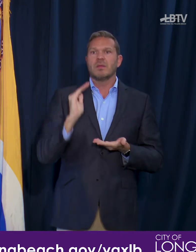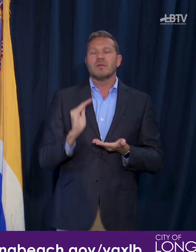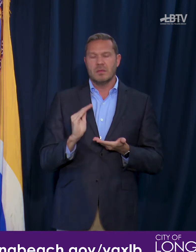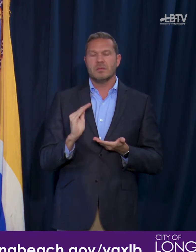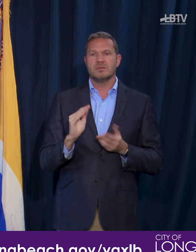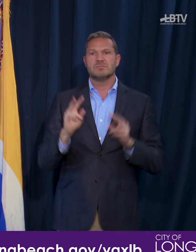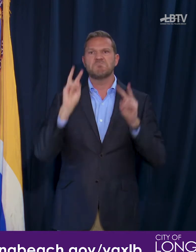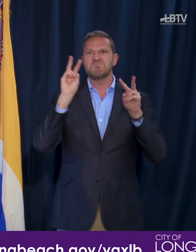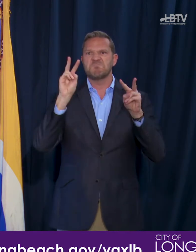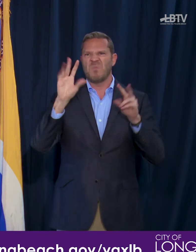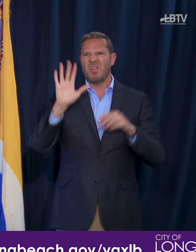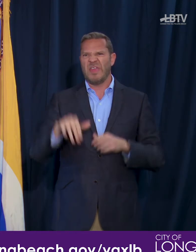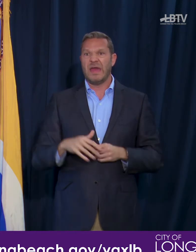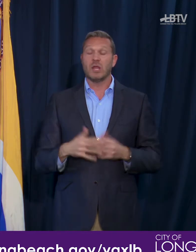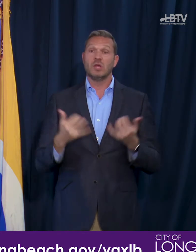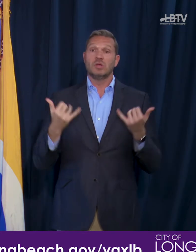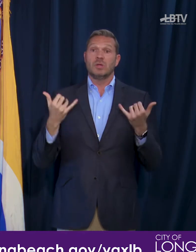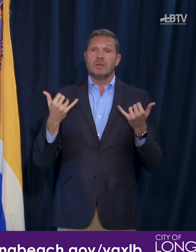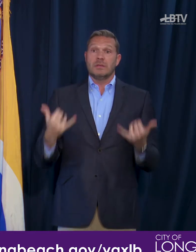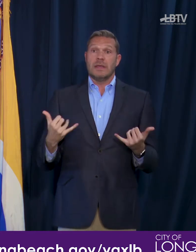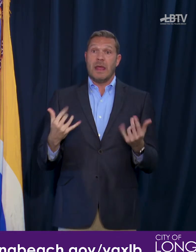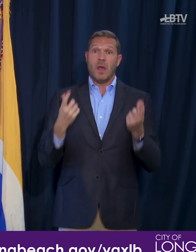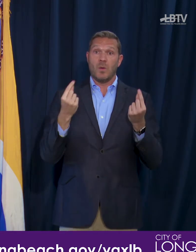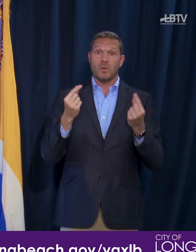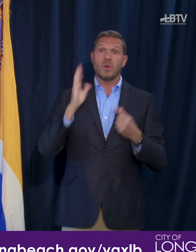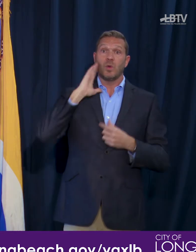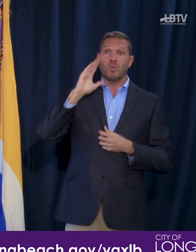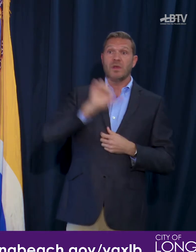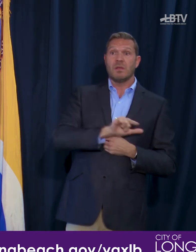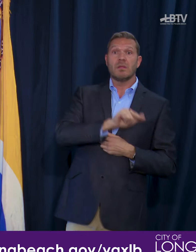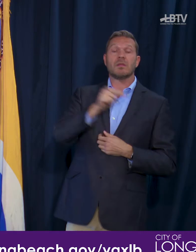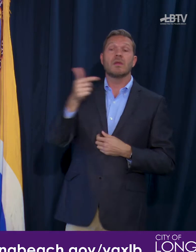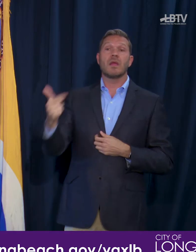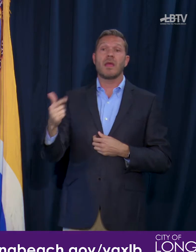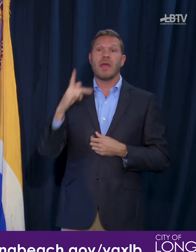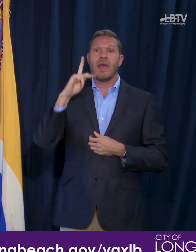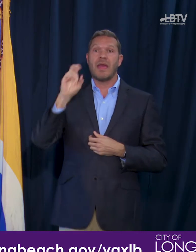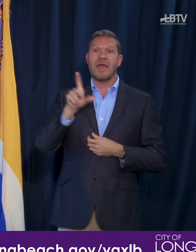With that I'm going to go ahead and pass this off to Kelly Colopy who is going to give us